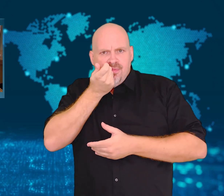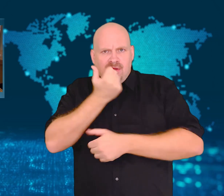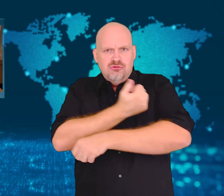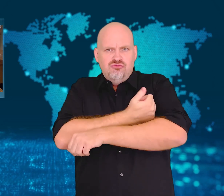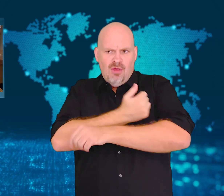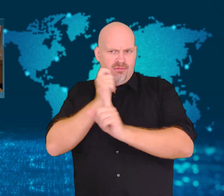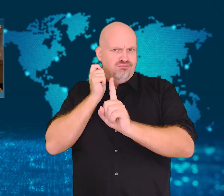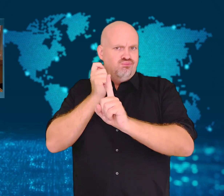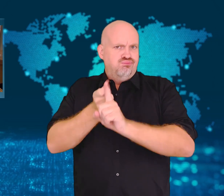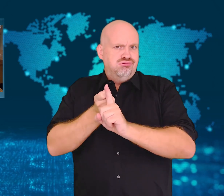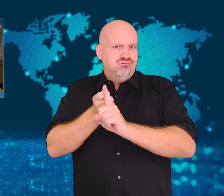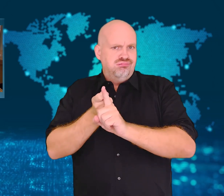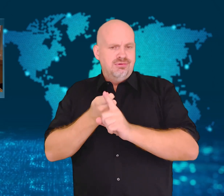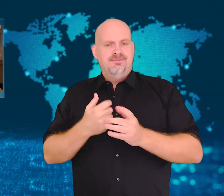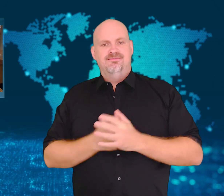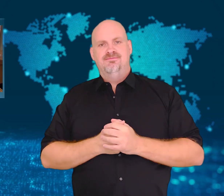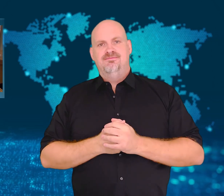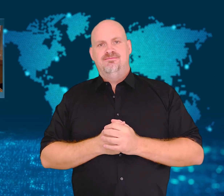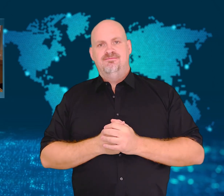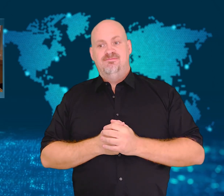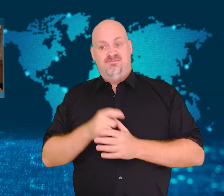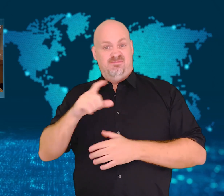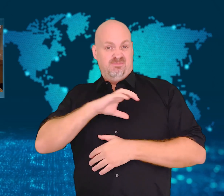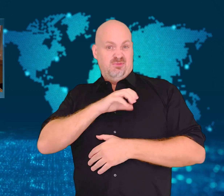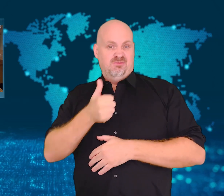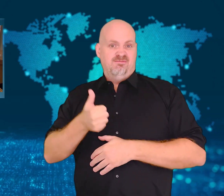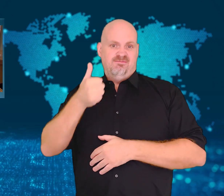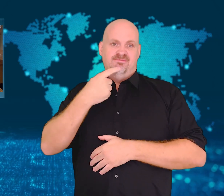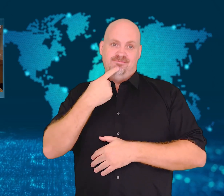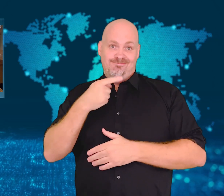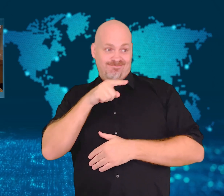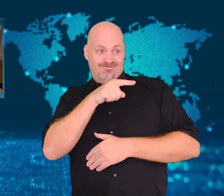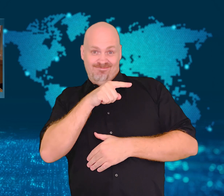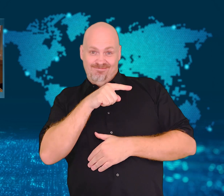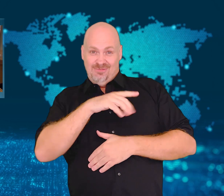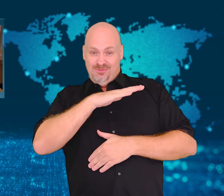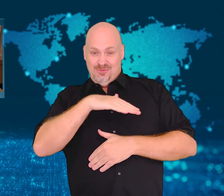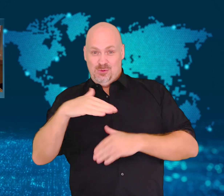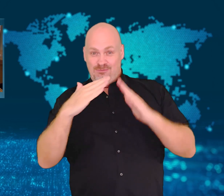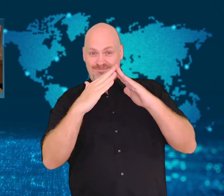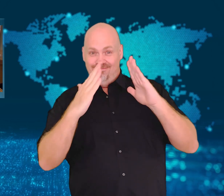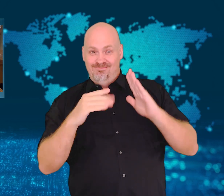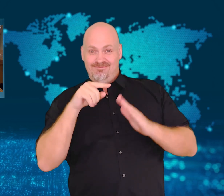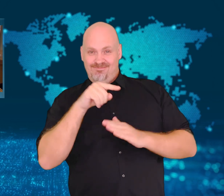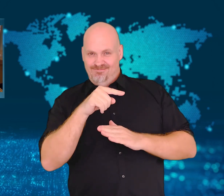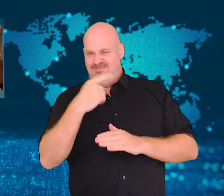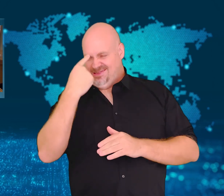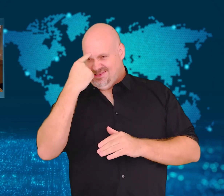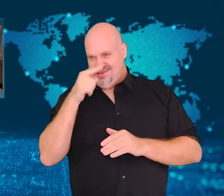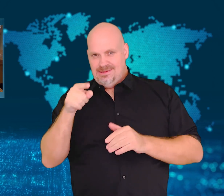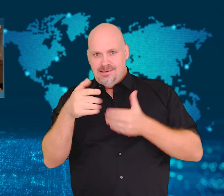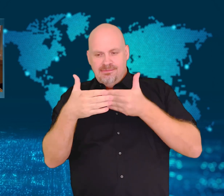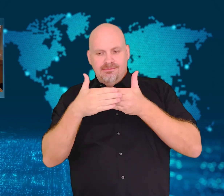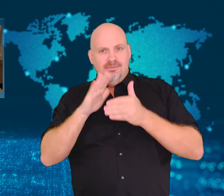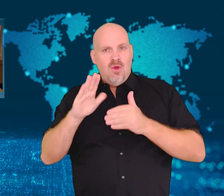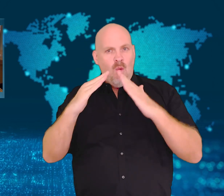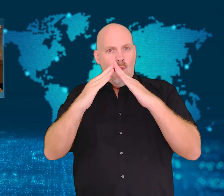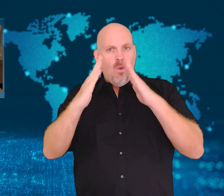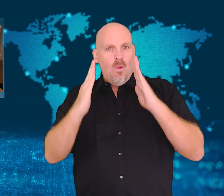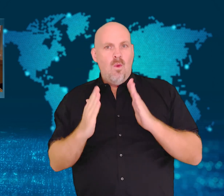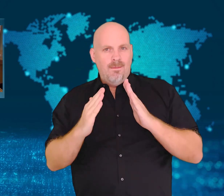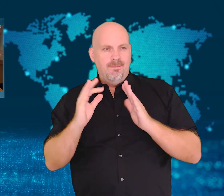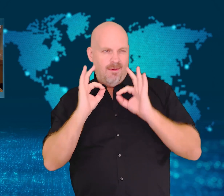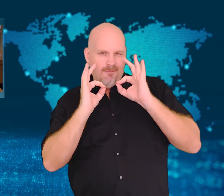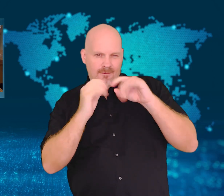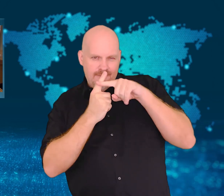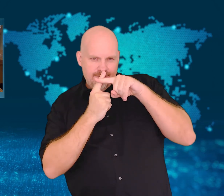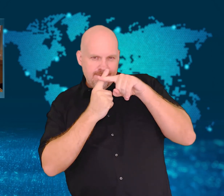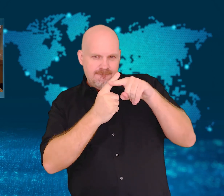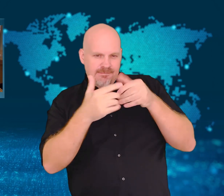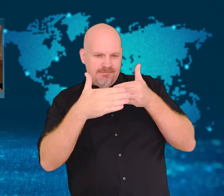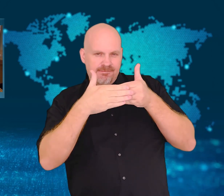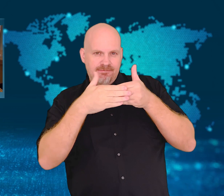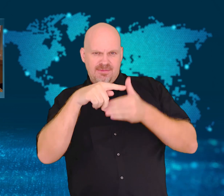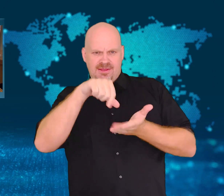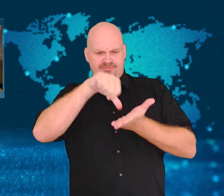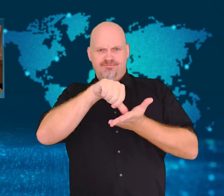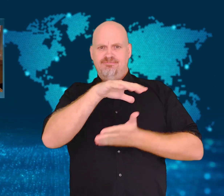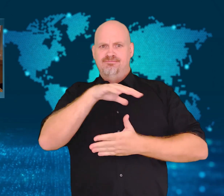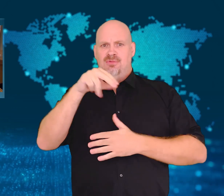The Chief speculated that Kamrab chose the daycare center because it was